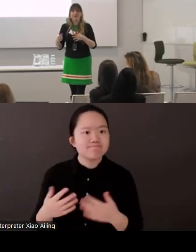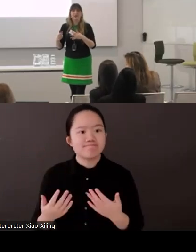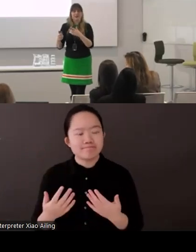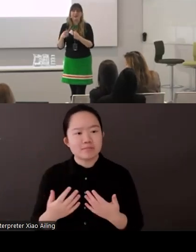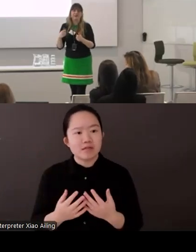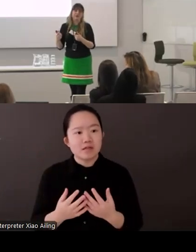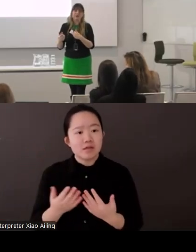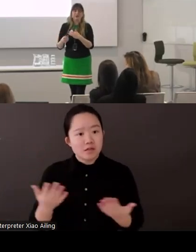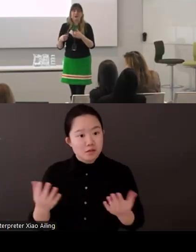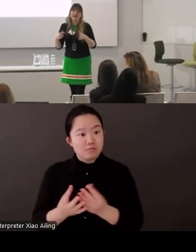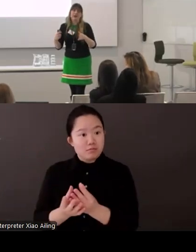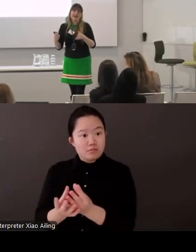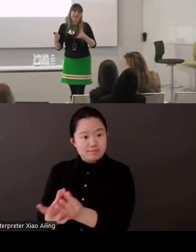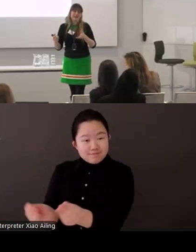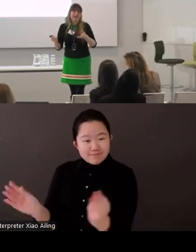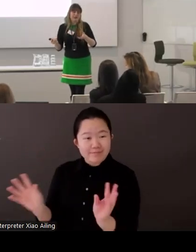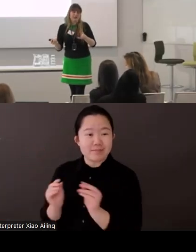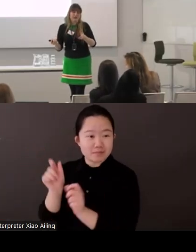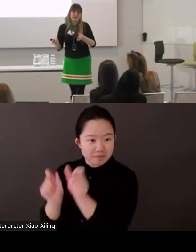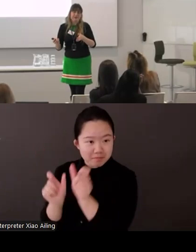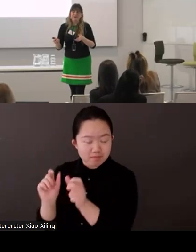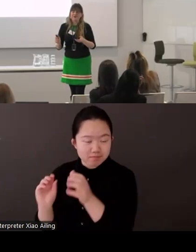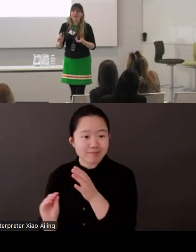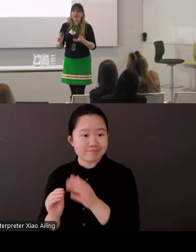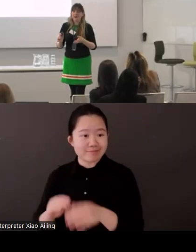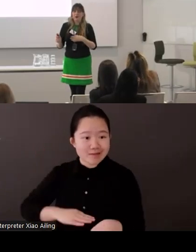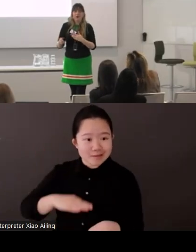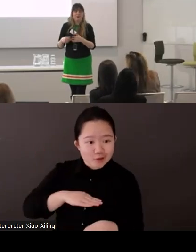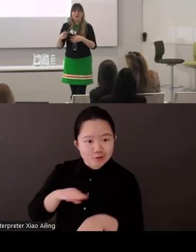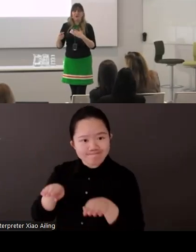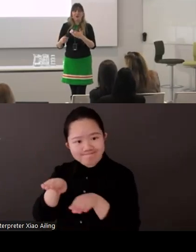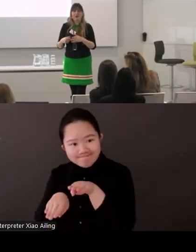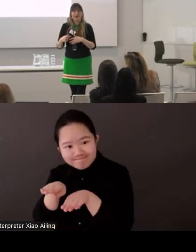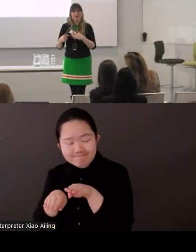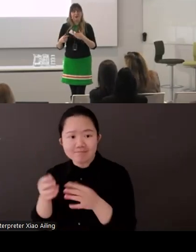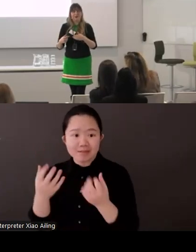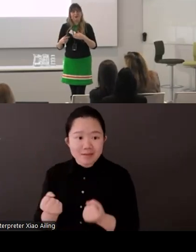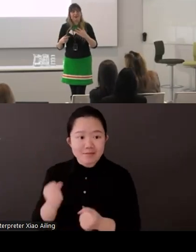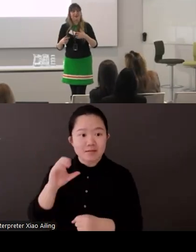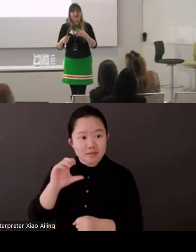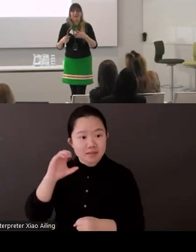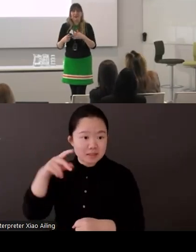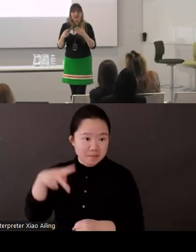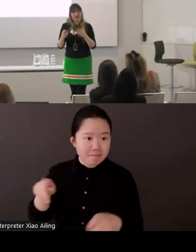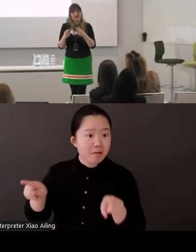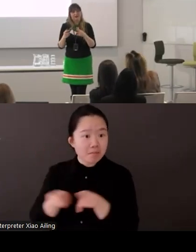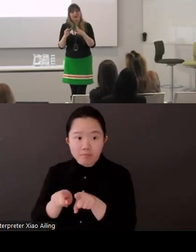So this experience of engaging in a community where it just was also an experience of getting the sense of like, okay, if disability